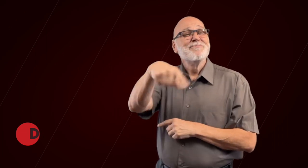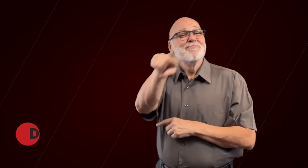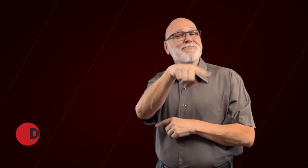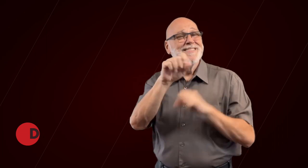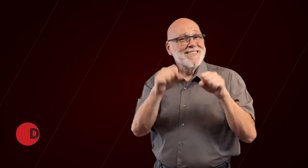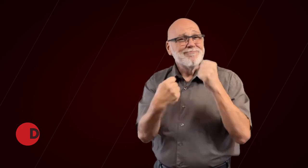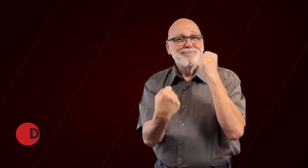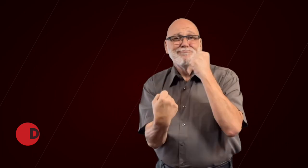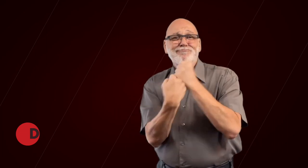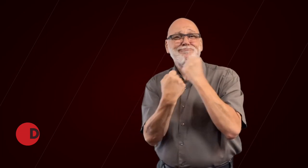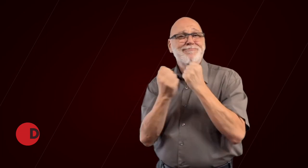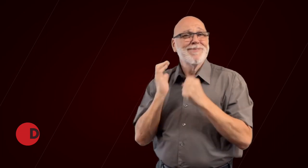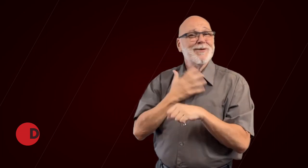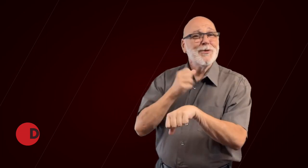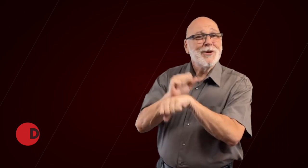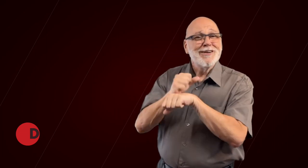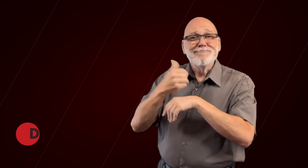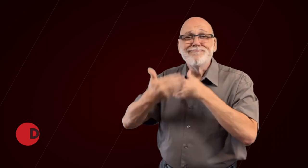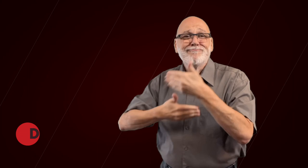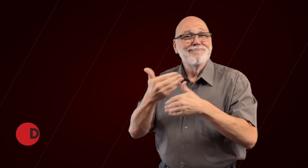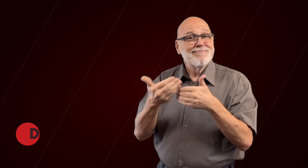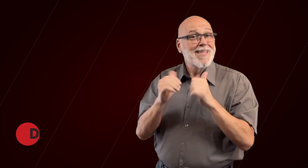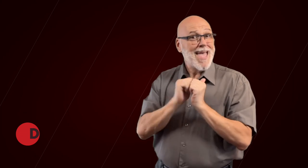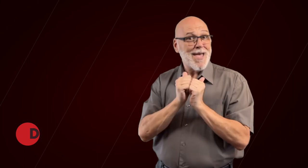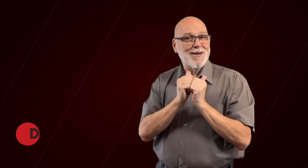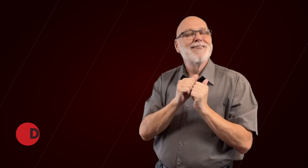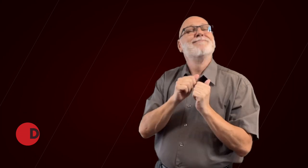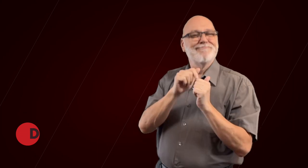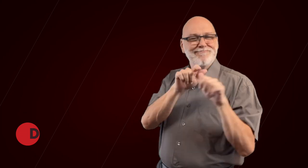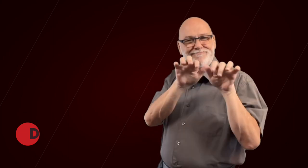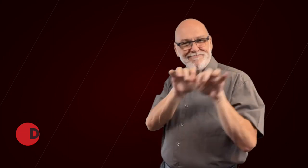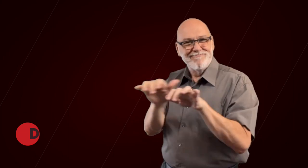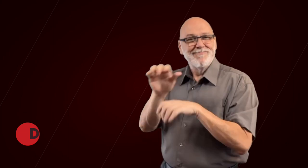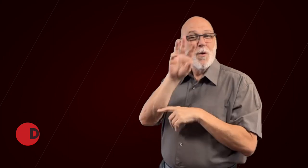You can support our work by going to